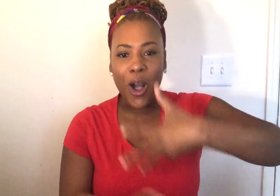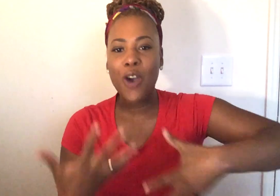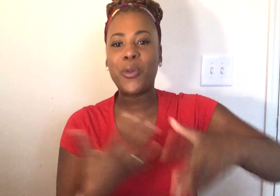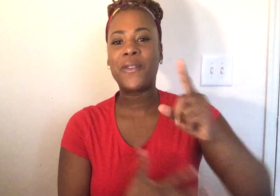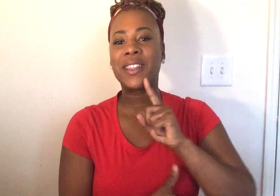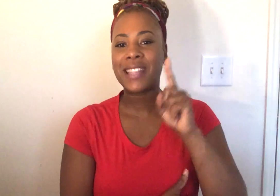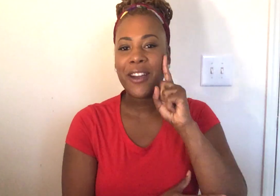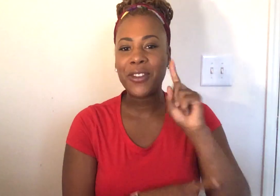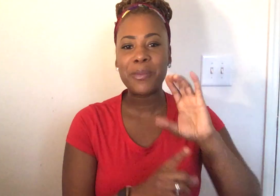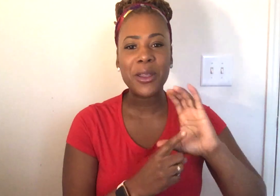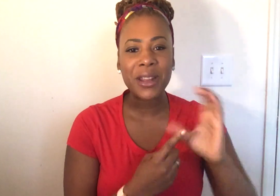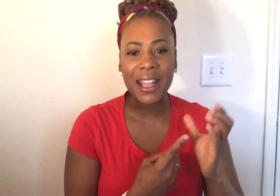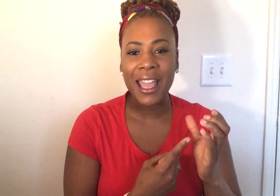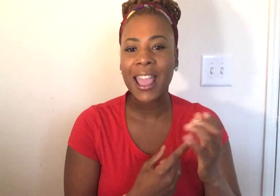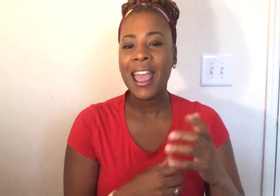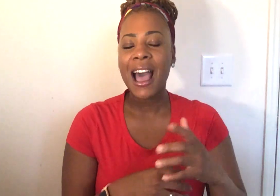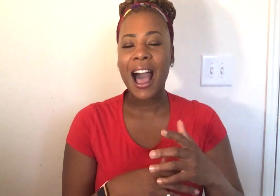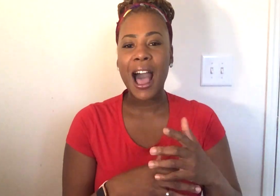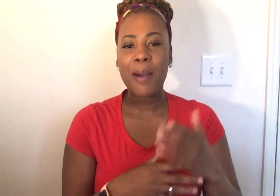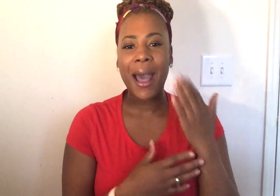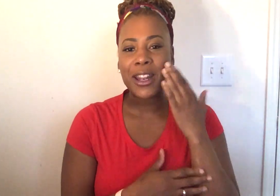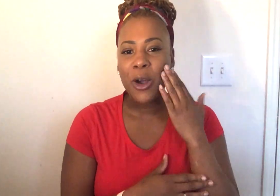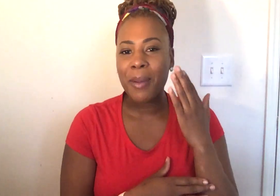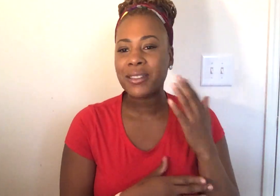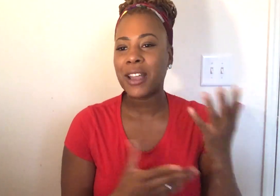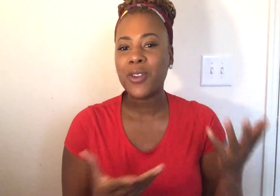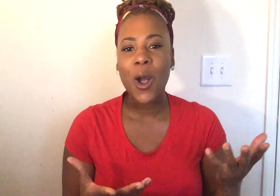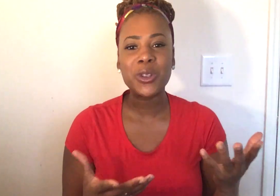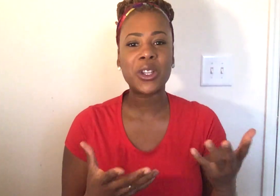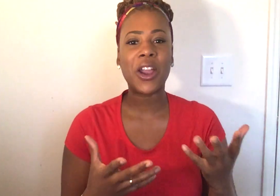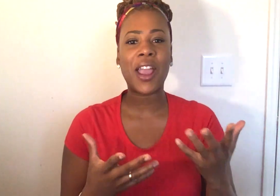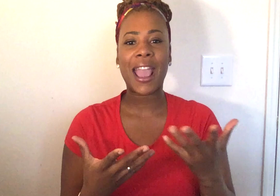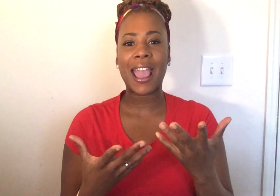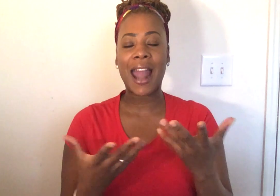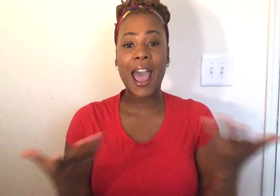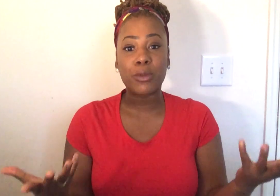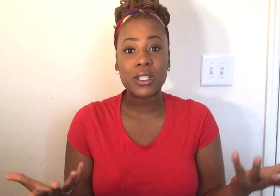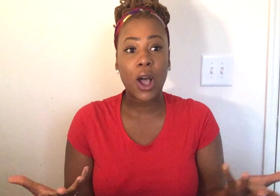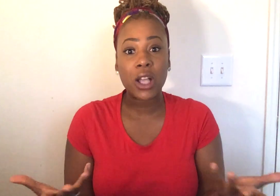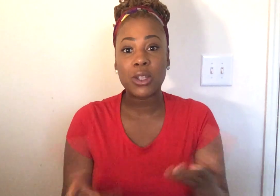with the deaf community I know about Deaf culture and I was also an